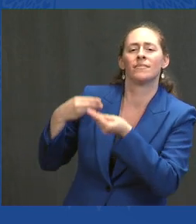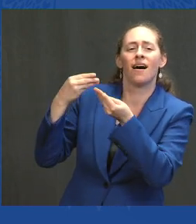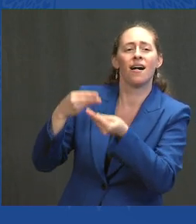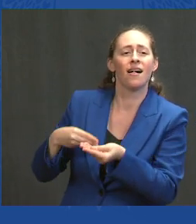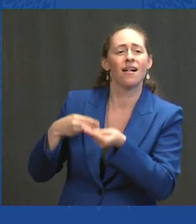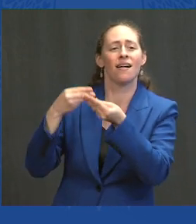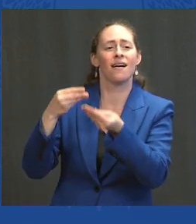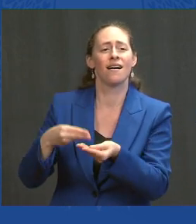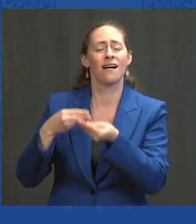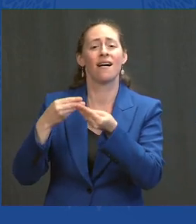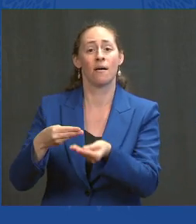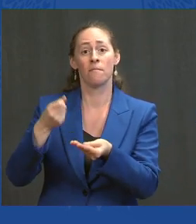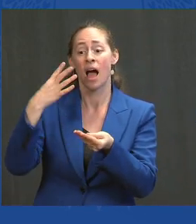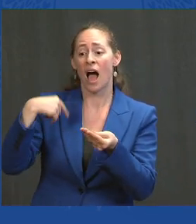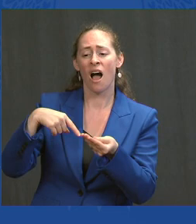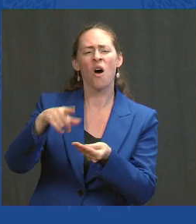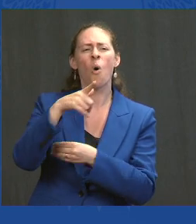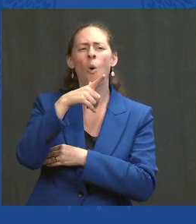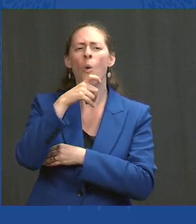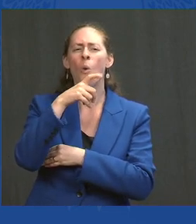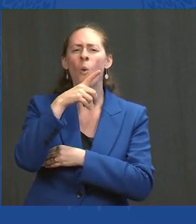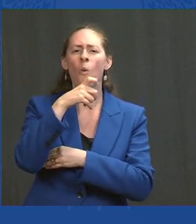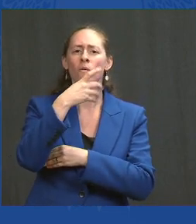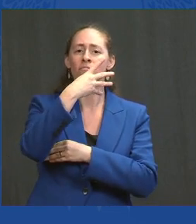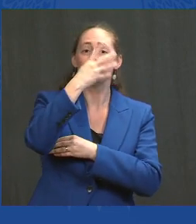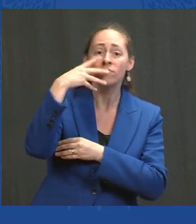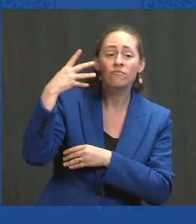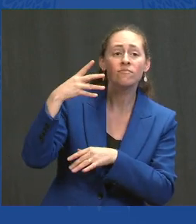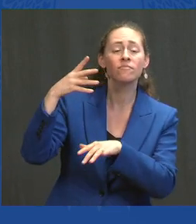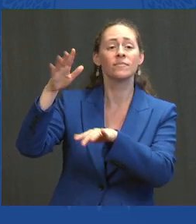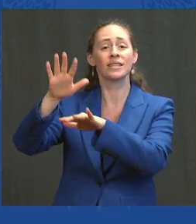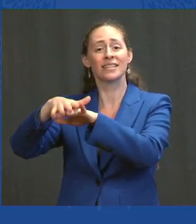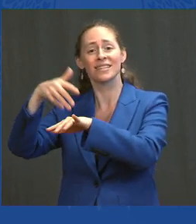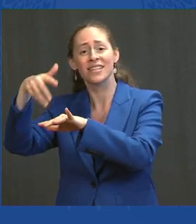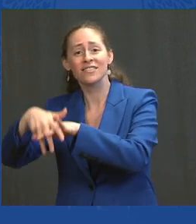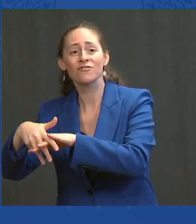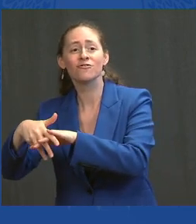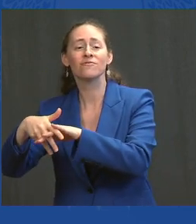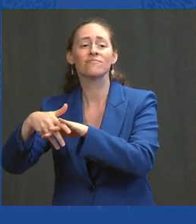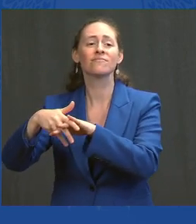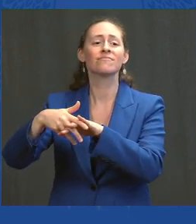Native Americans were, in fact, the only people who were here --